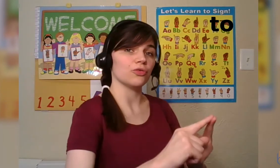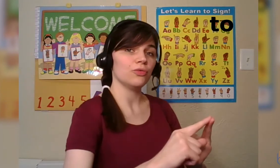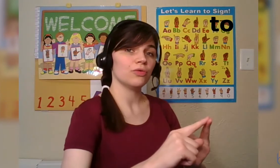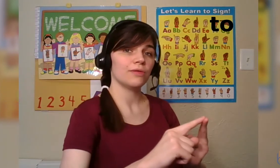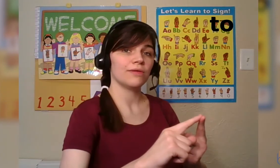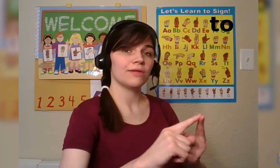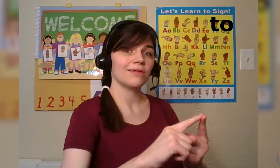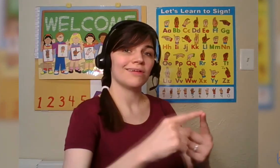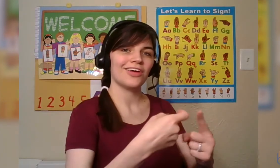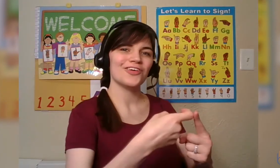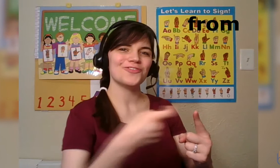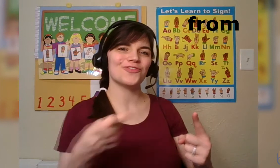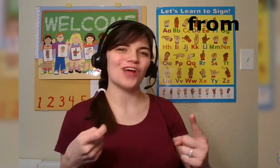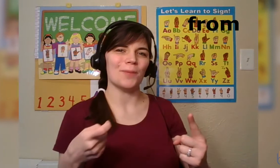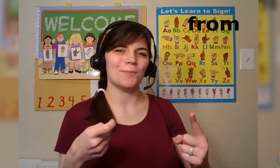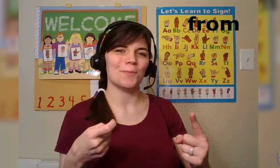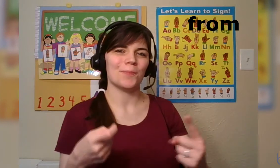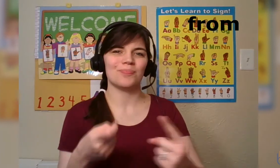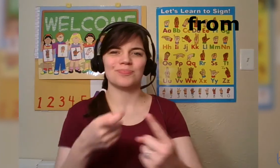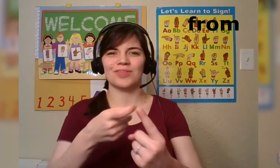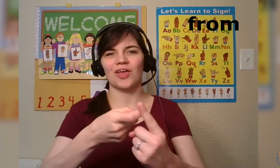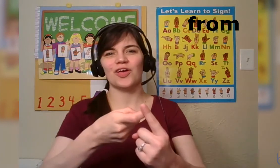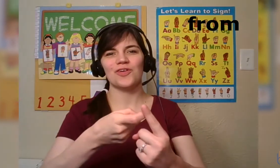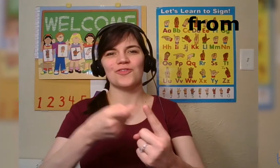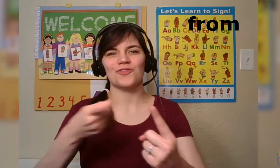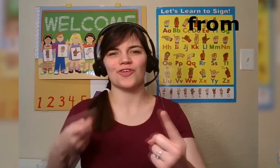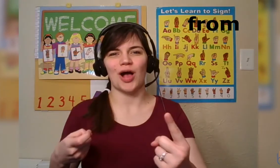From. From.